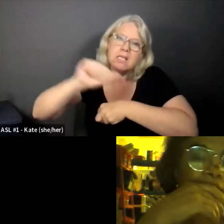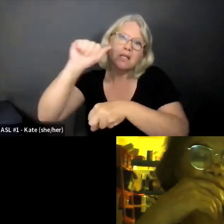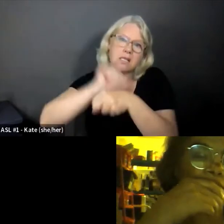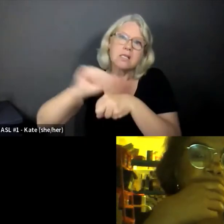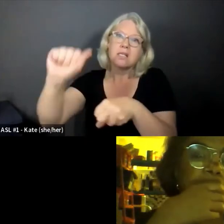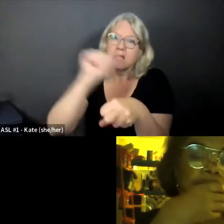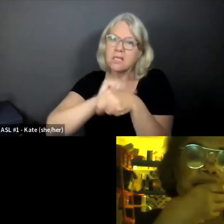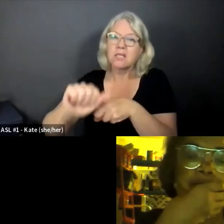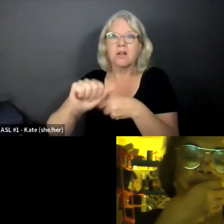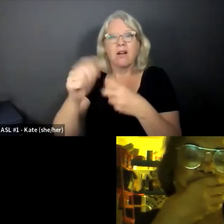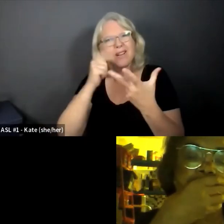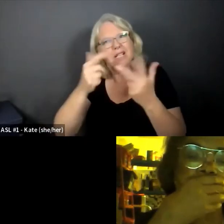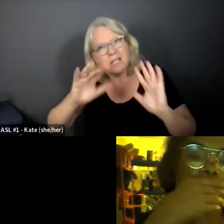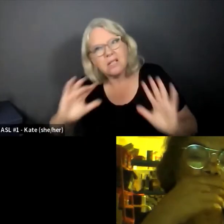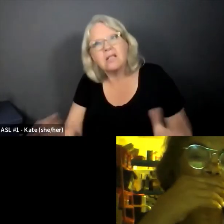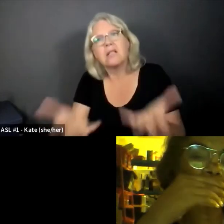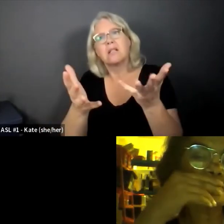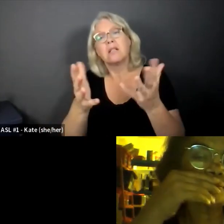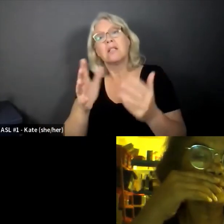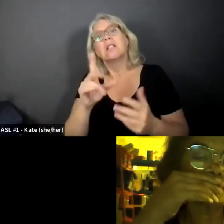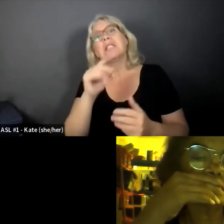OF DIGNITY, ACCOMMODATION AND INCLUSION.